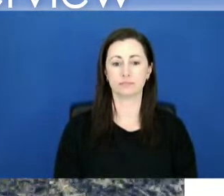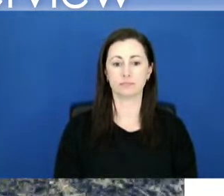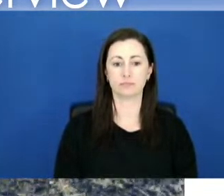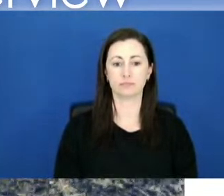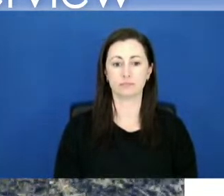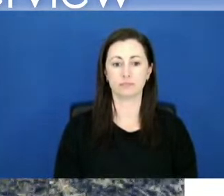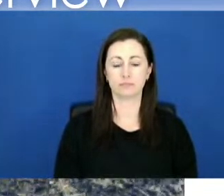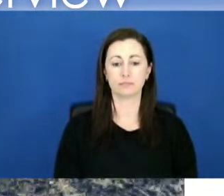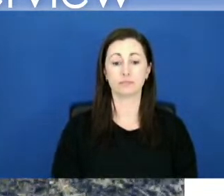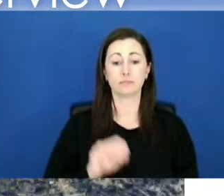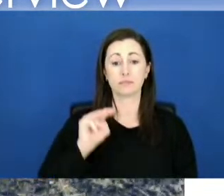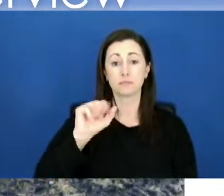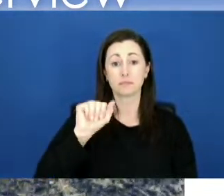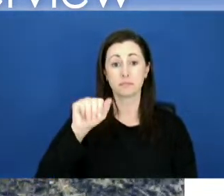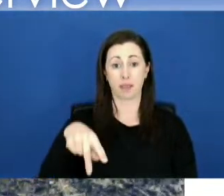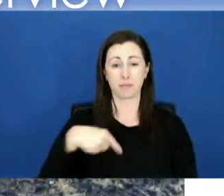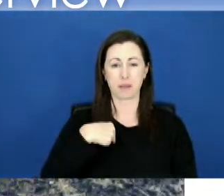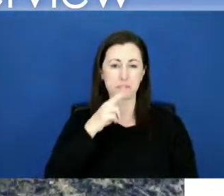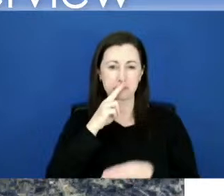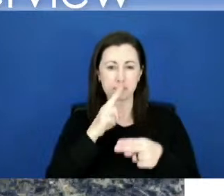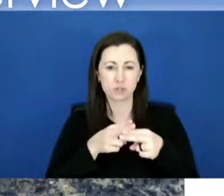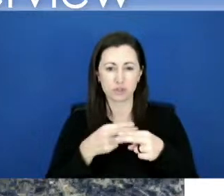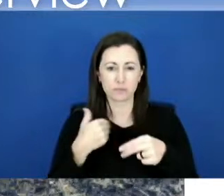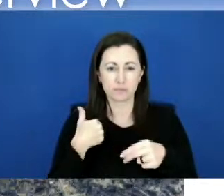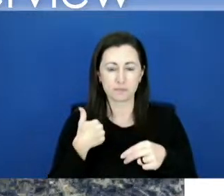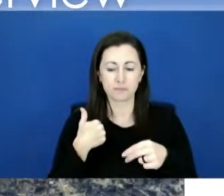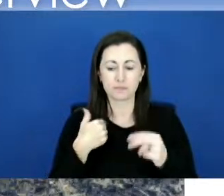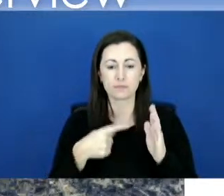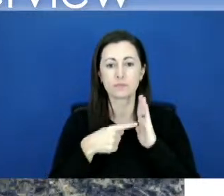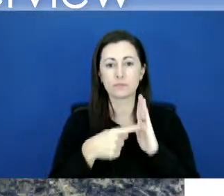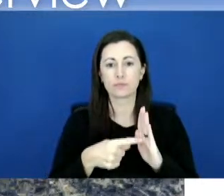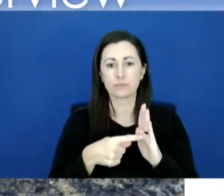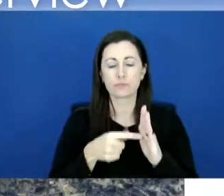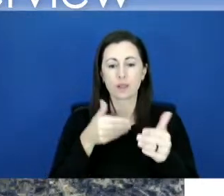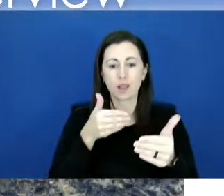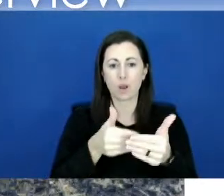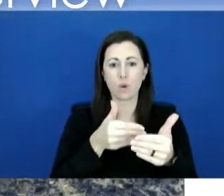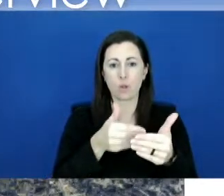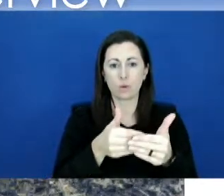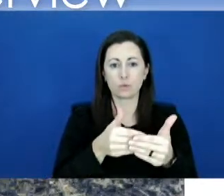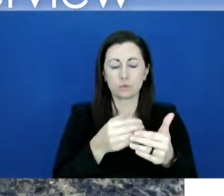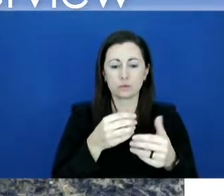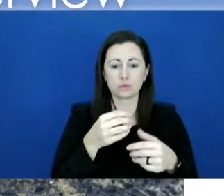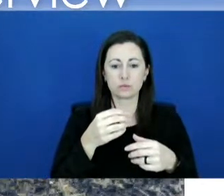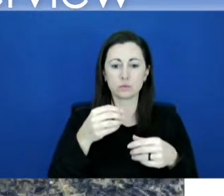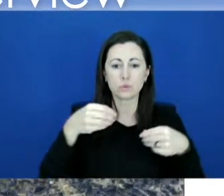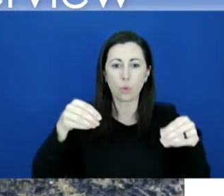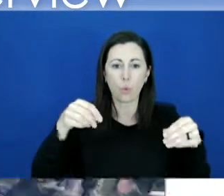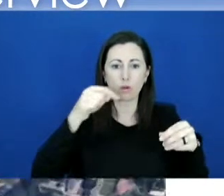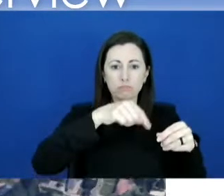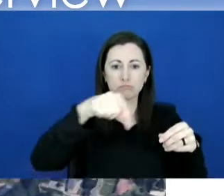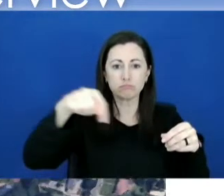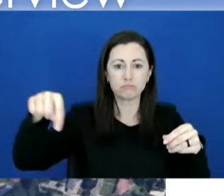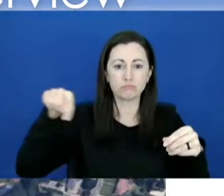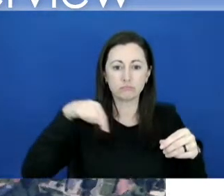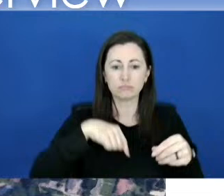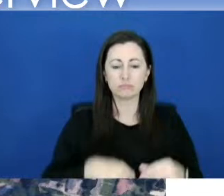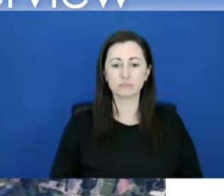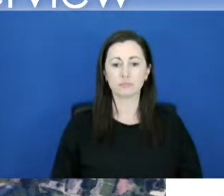THE INTERIOR OF WOODFORD ESTATES.